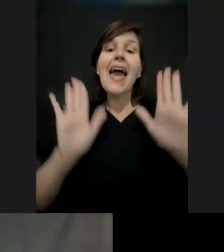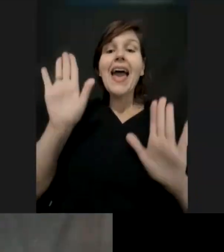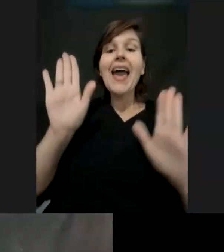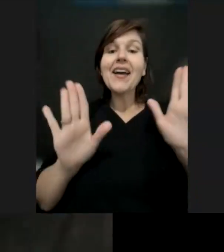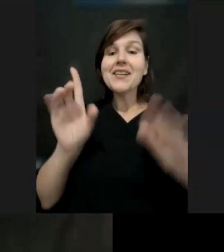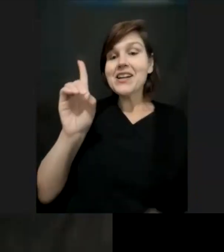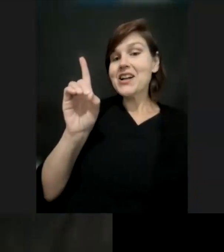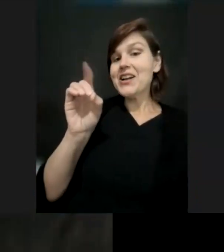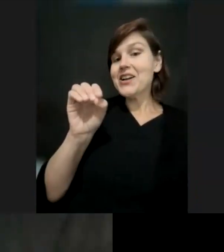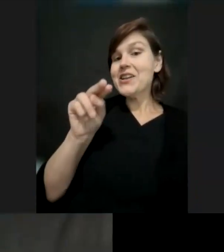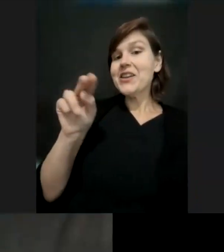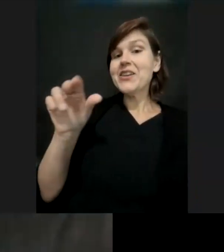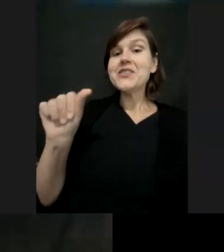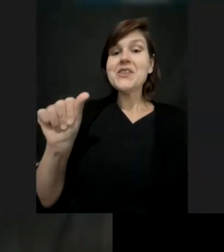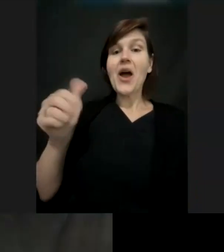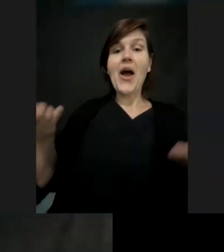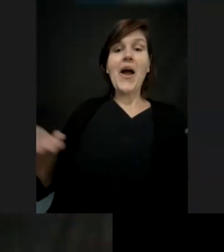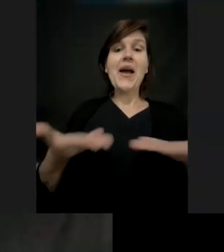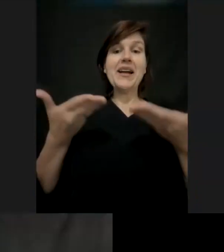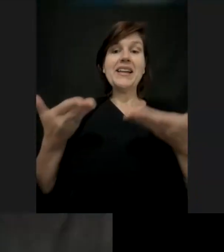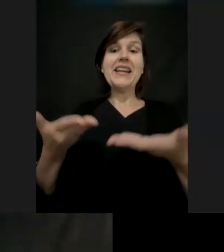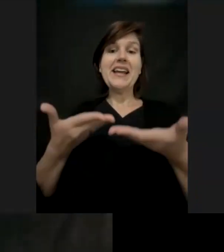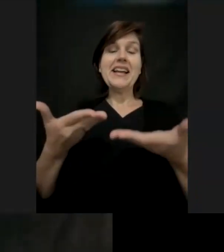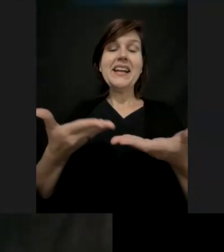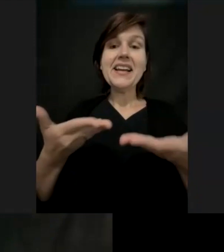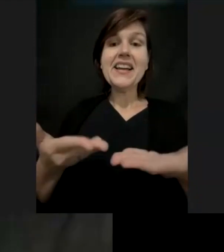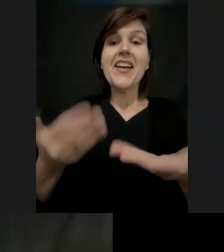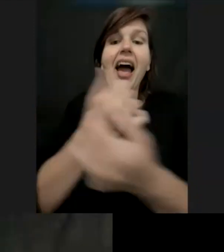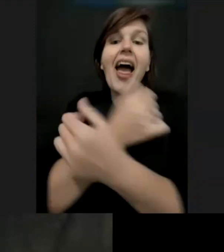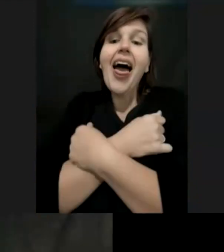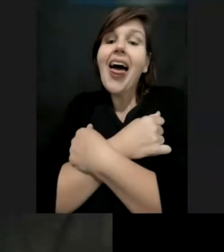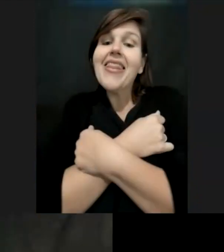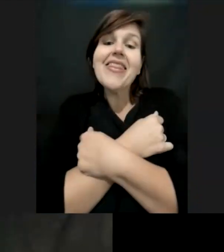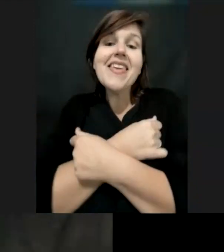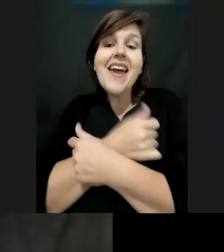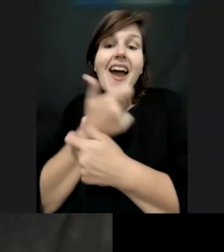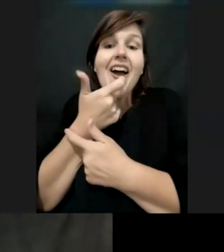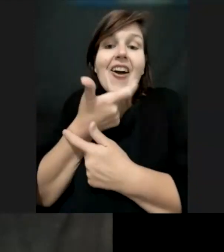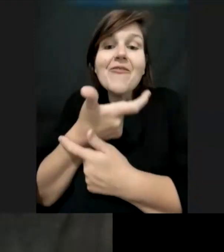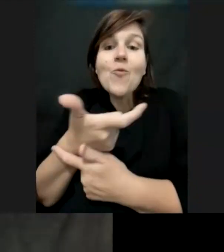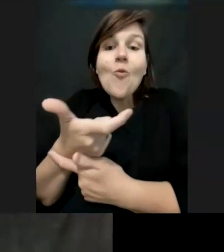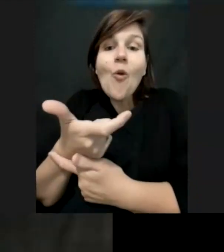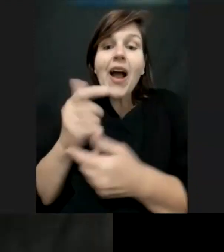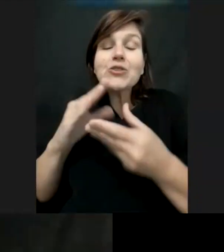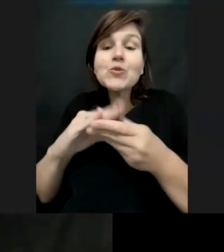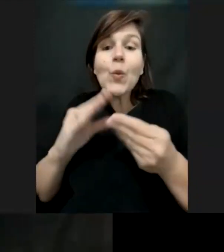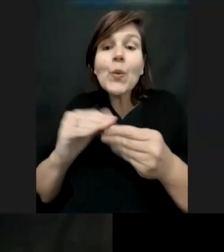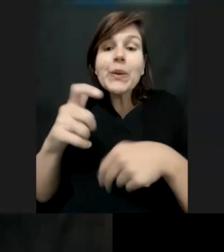I'm so happy! I love watching the Story Time Show with Gwynnie Gwyn Gwyn and Marvin!